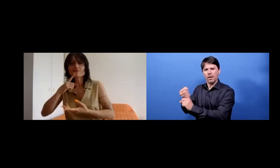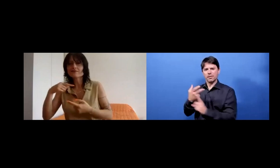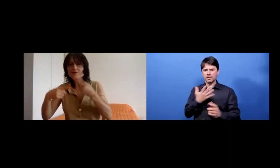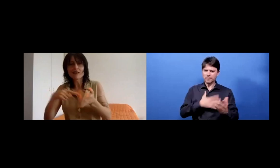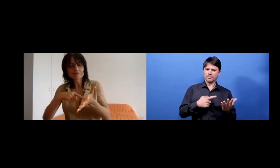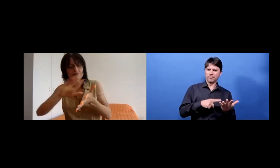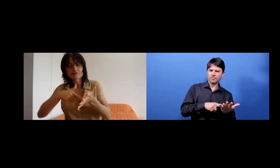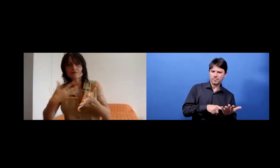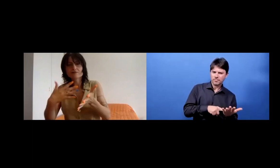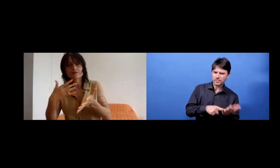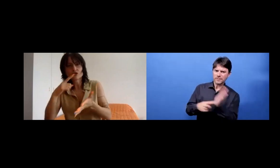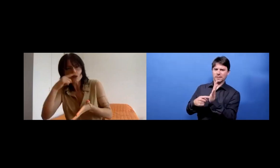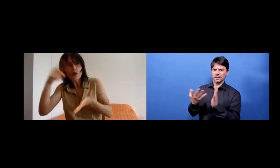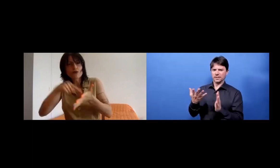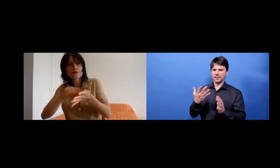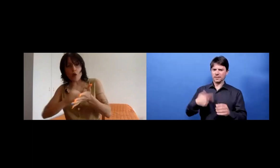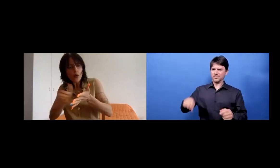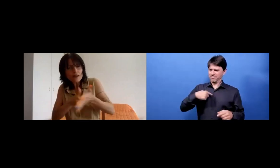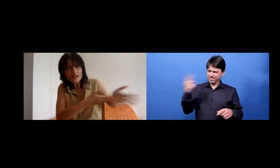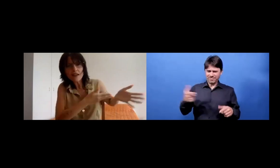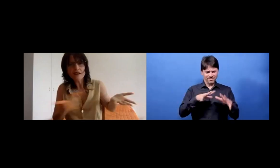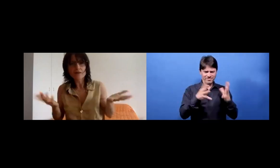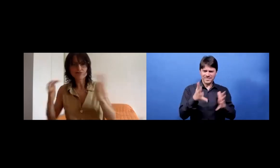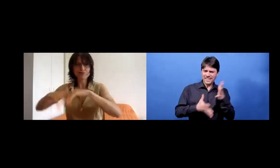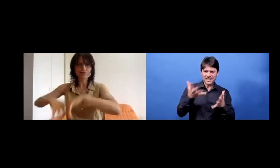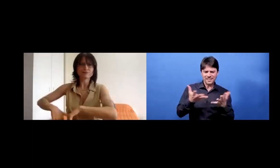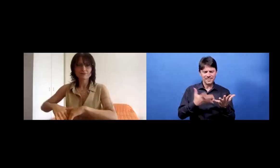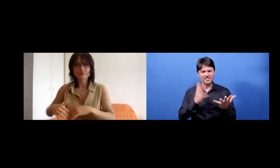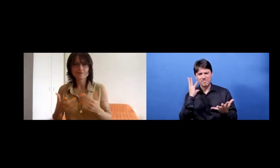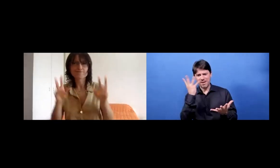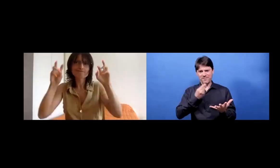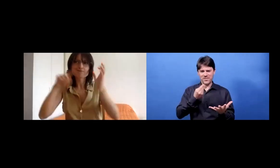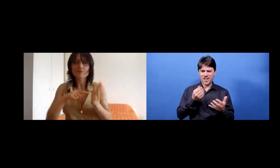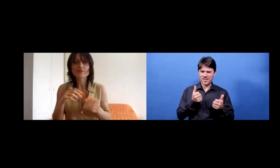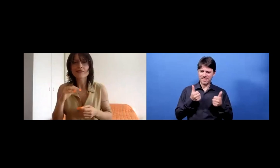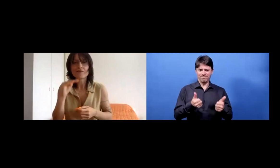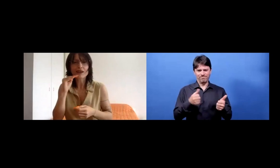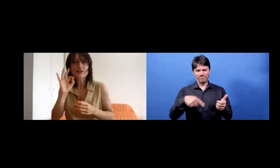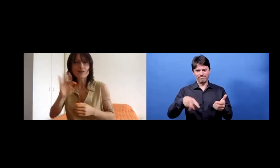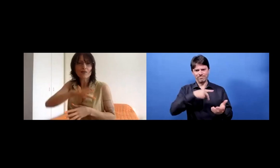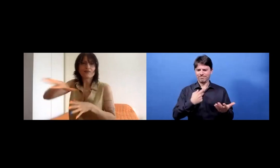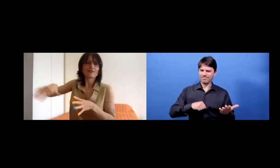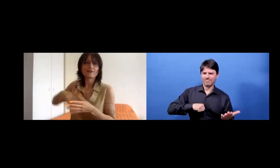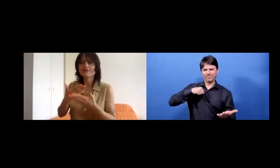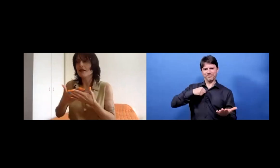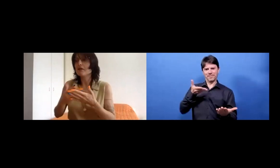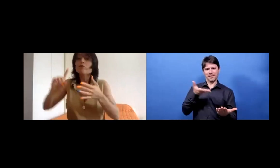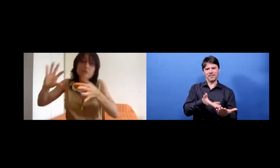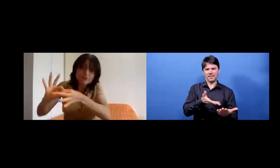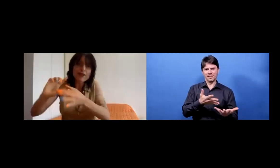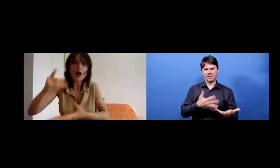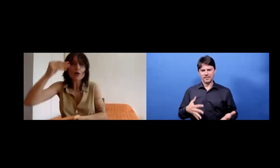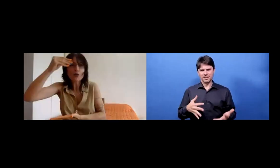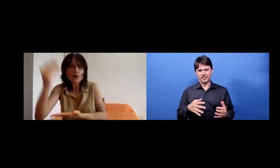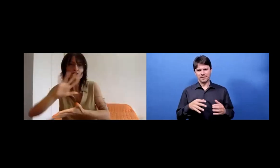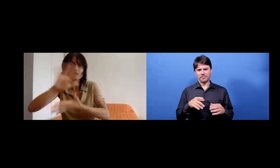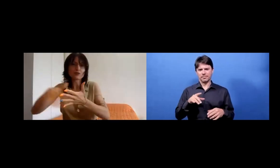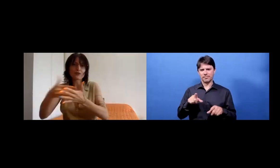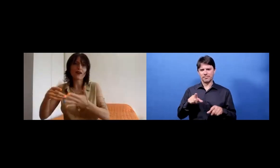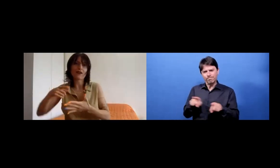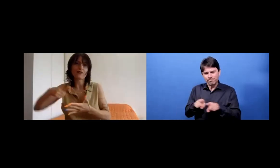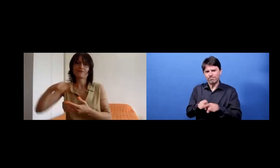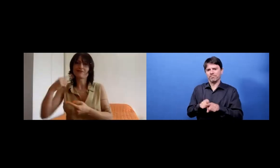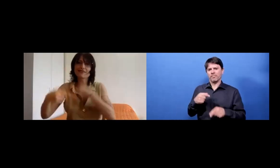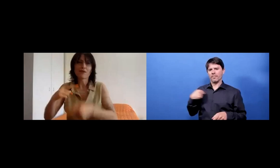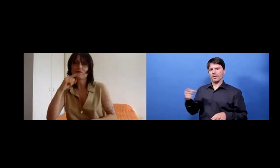have been fighting for this to become art, for sign language, sign art. And we have always been very proud of our art